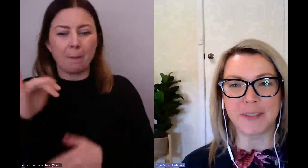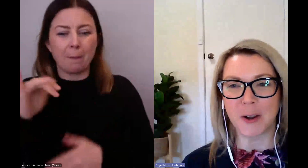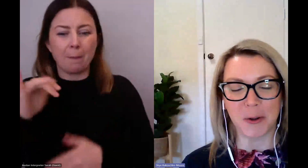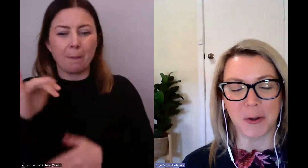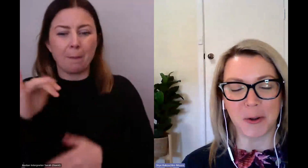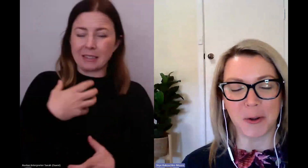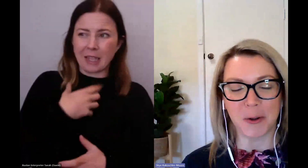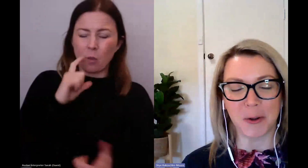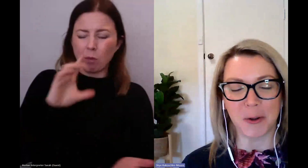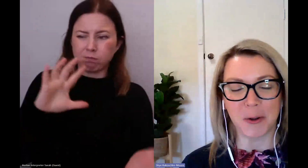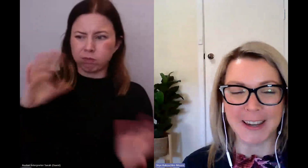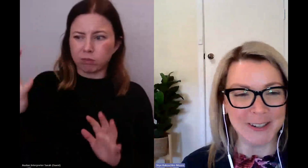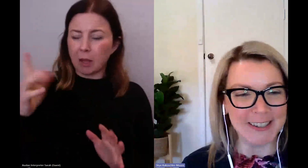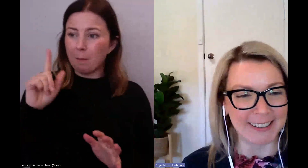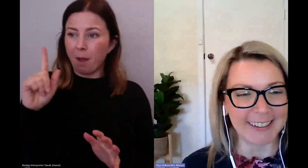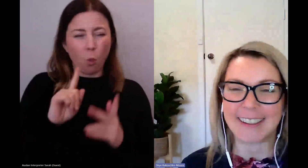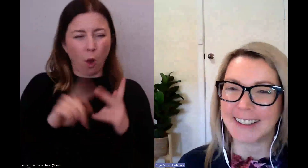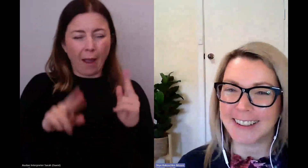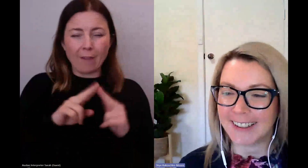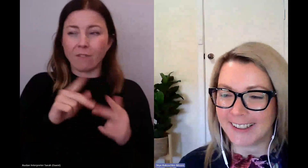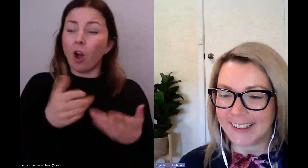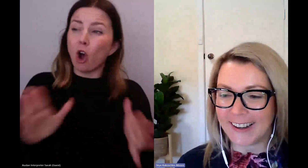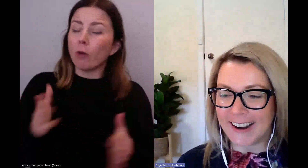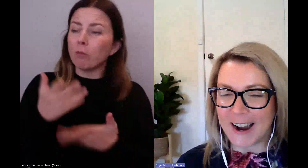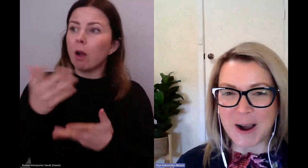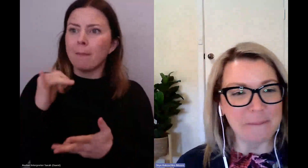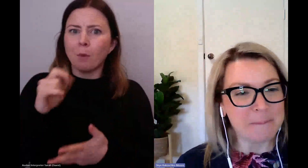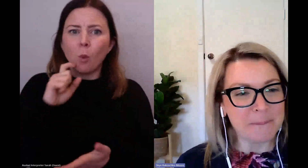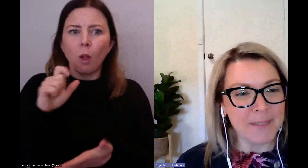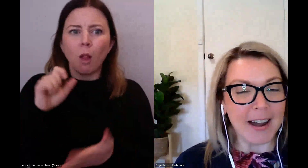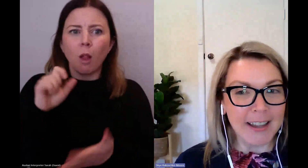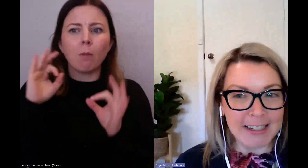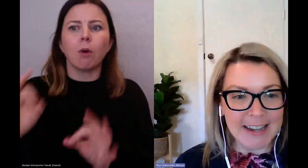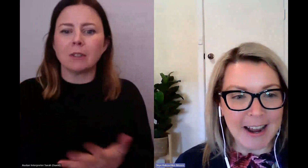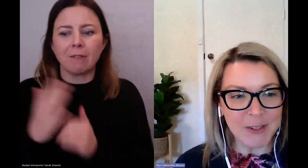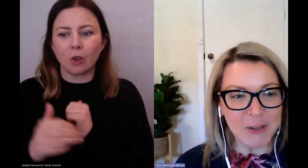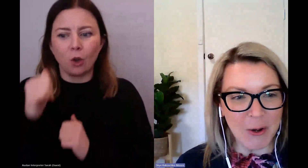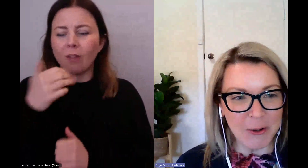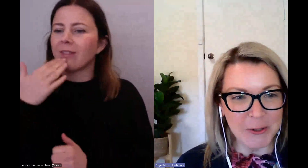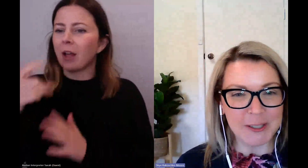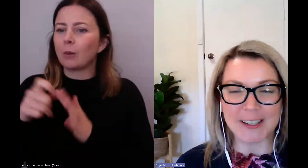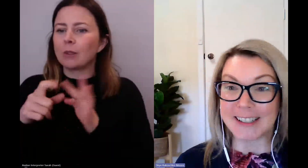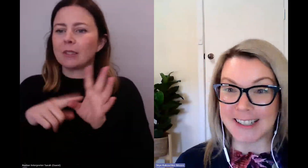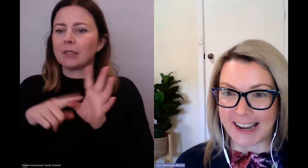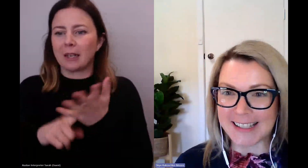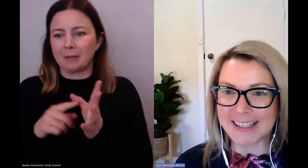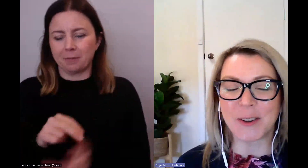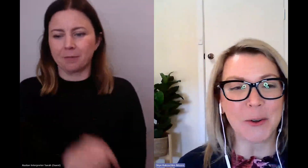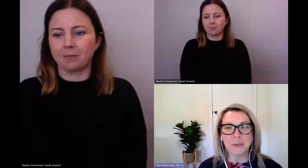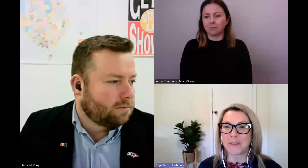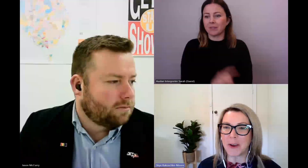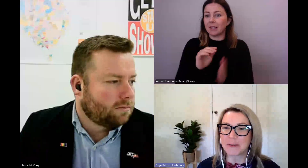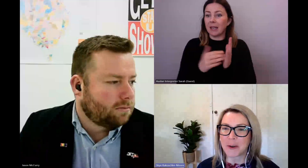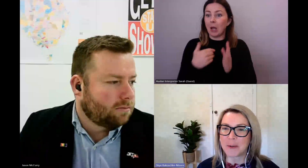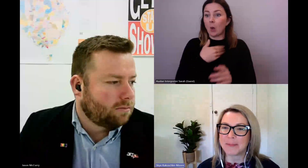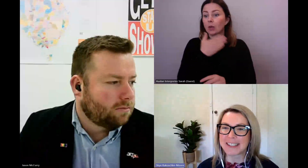if they got it right? So thank you Dylan. I'd like now to go to Jase who we've heard from